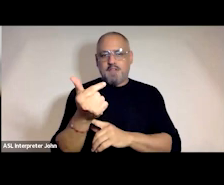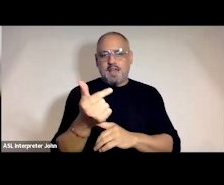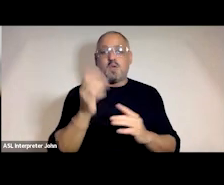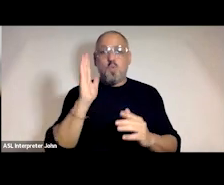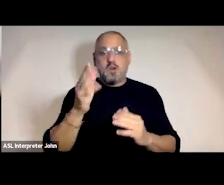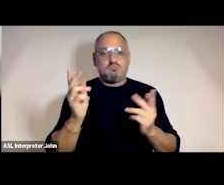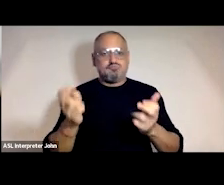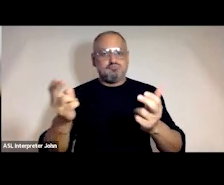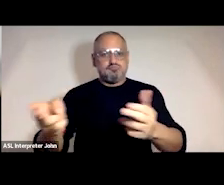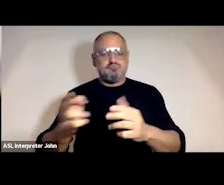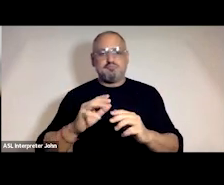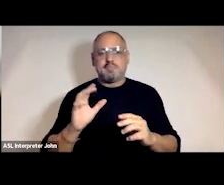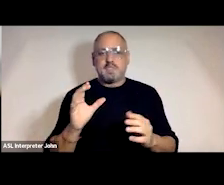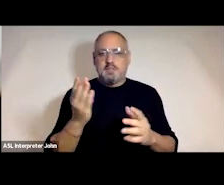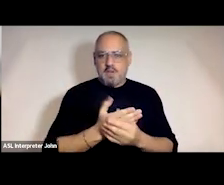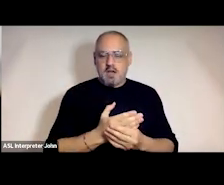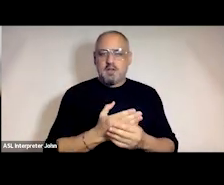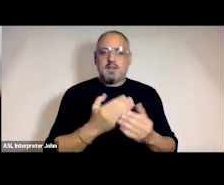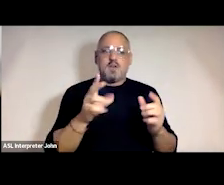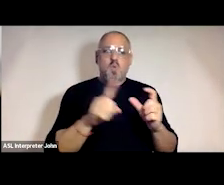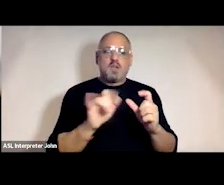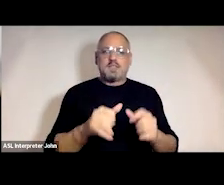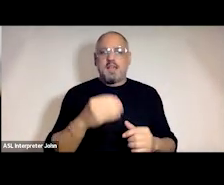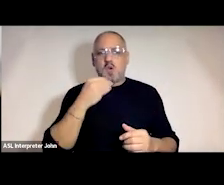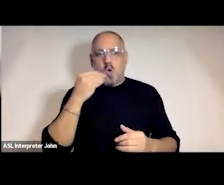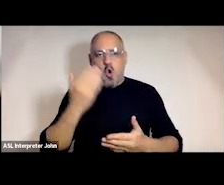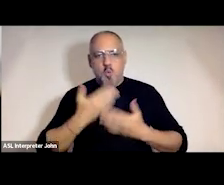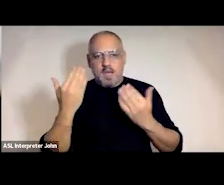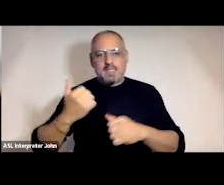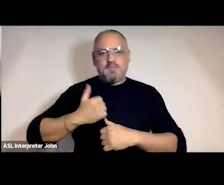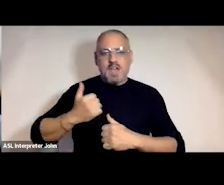So words like homeless, veteran, wounded warrior,